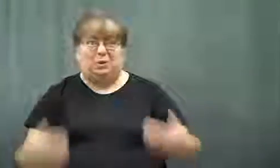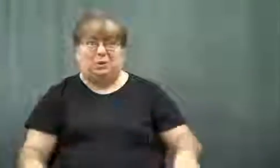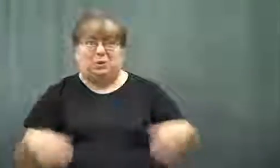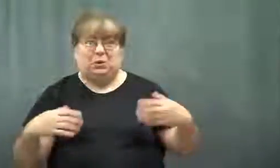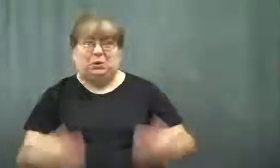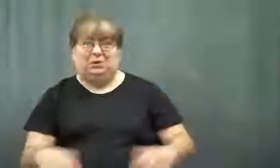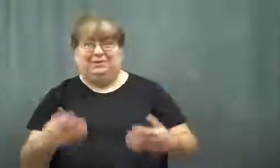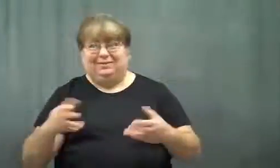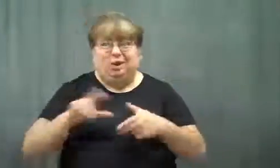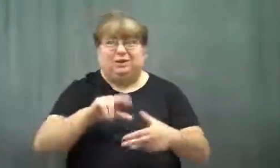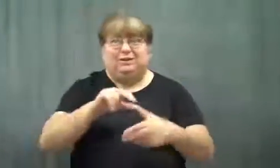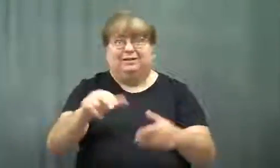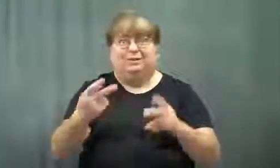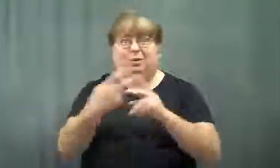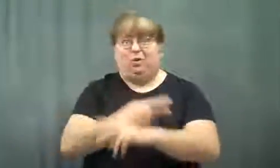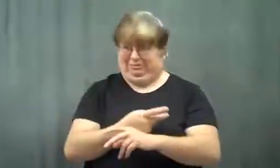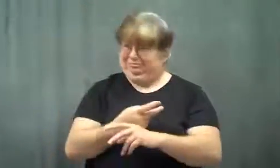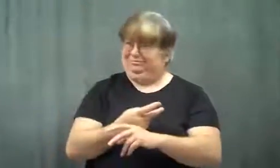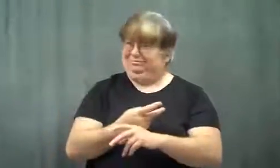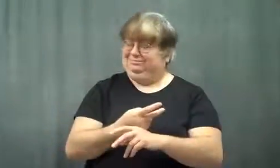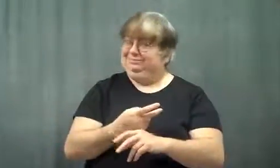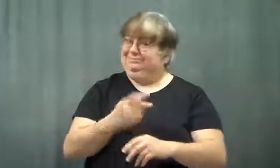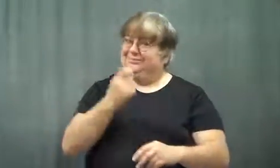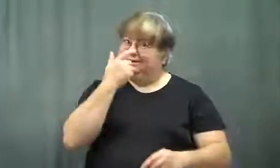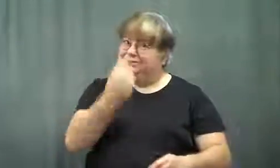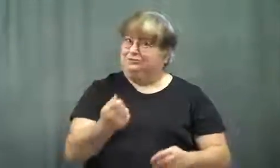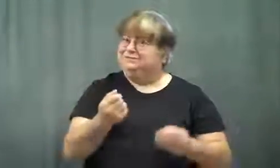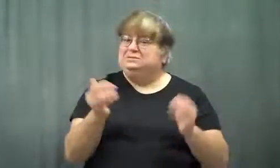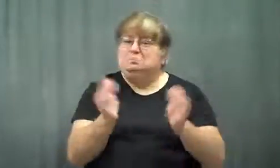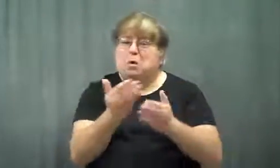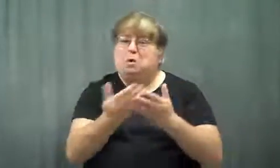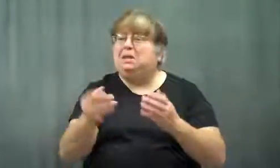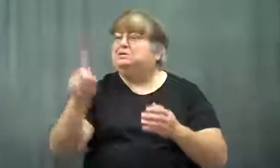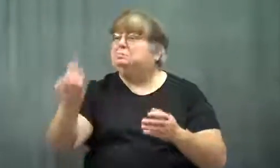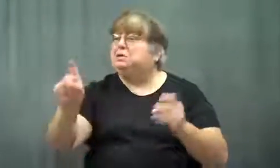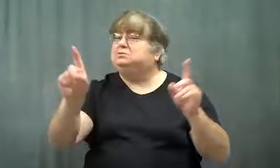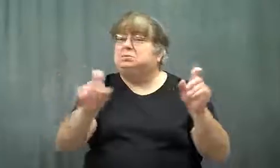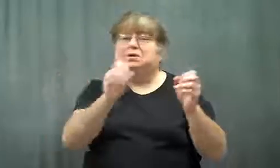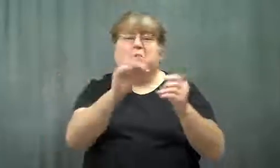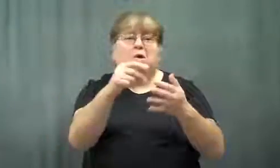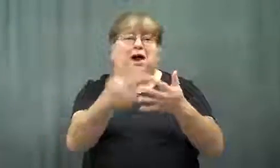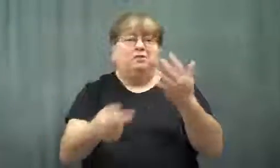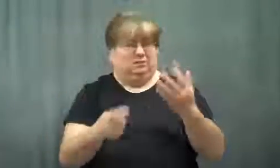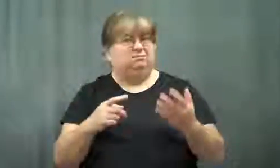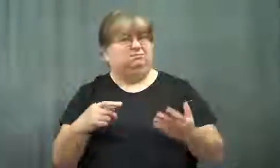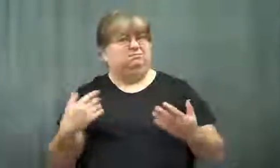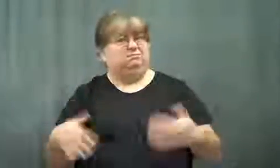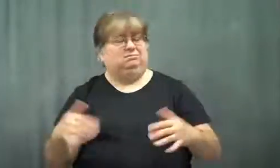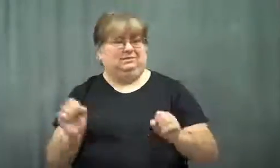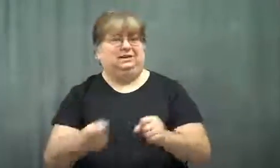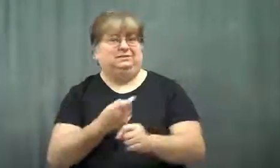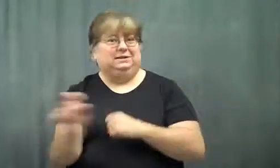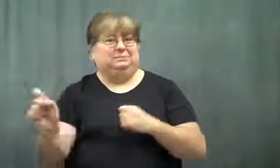With hurricanes worsening, it is interesting how little things like spray cans affect us.